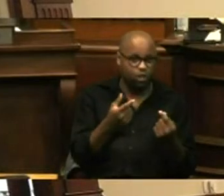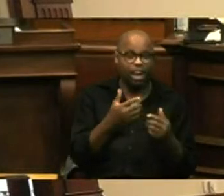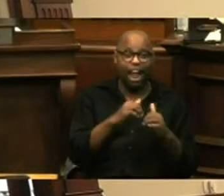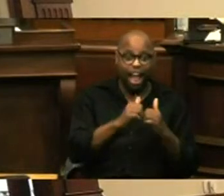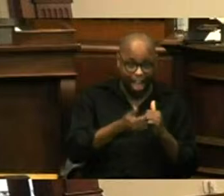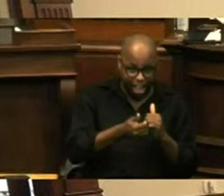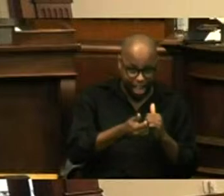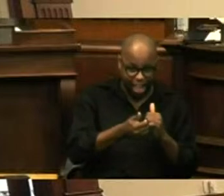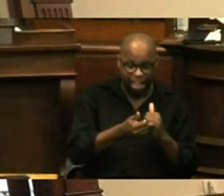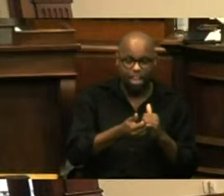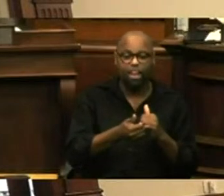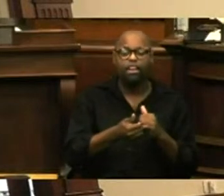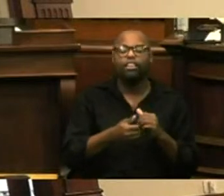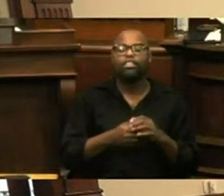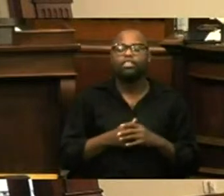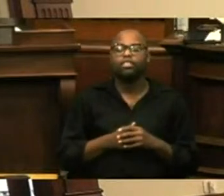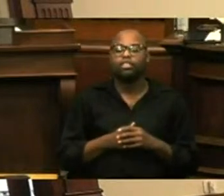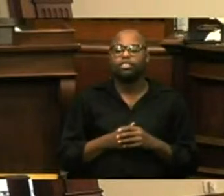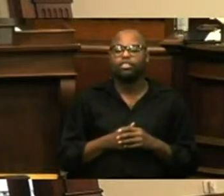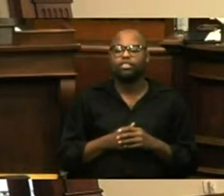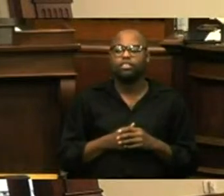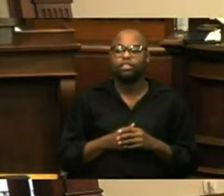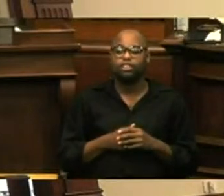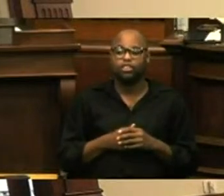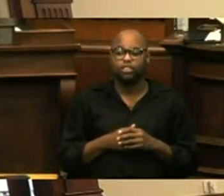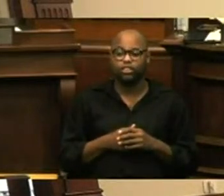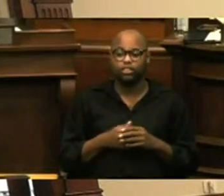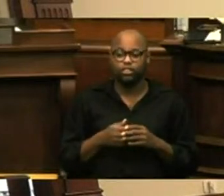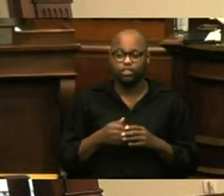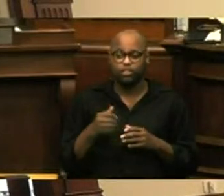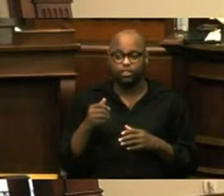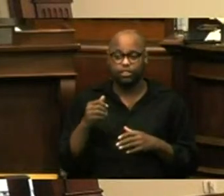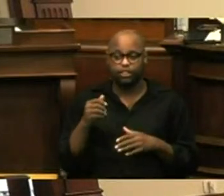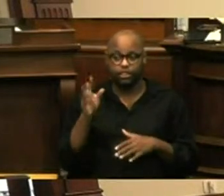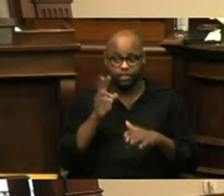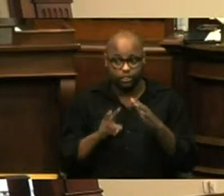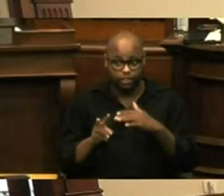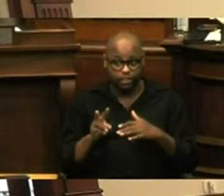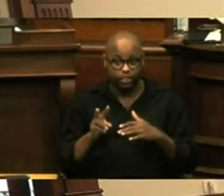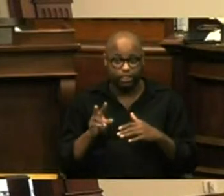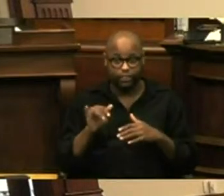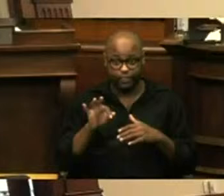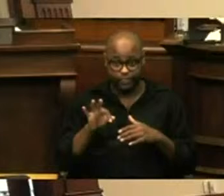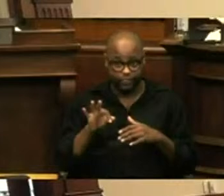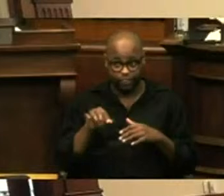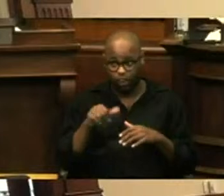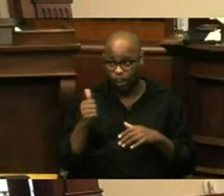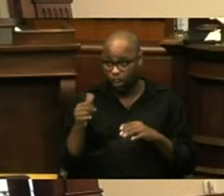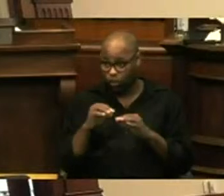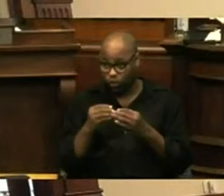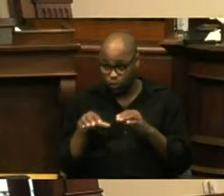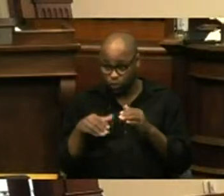So one is to understand what they're doing, how they're doing it. And then is there anticipation that if